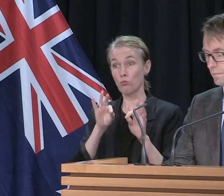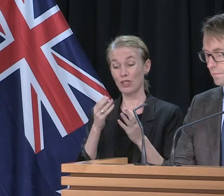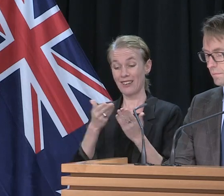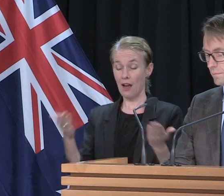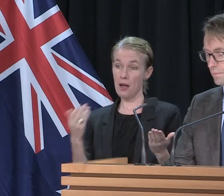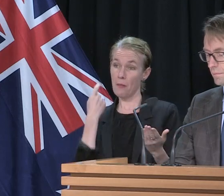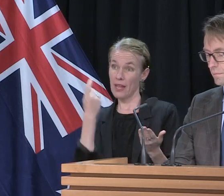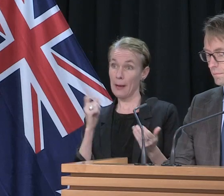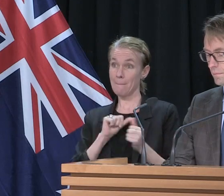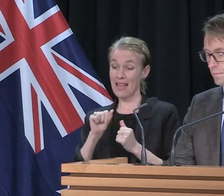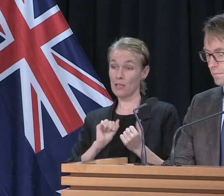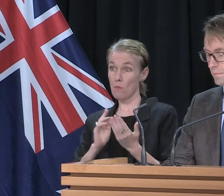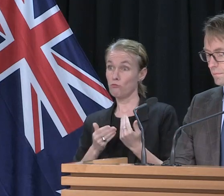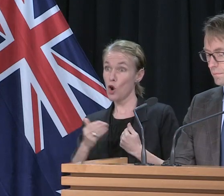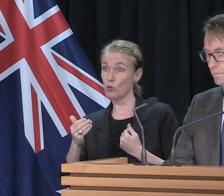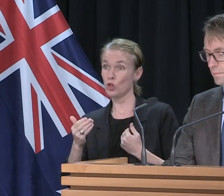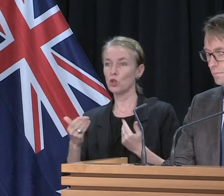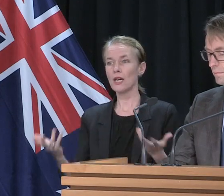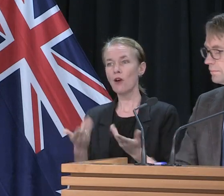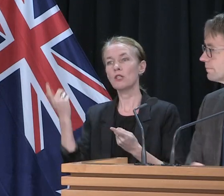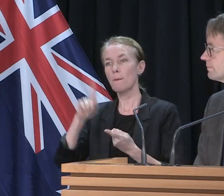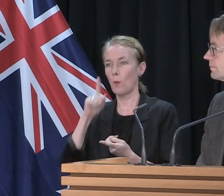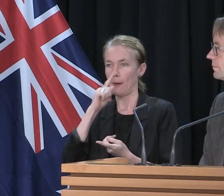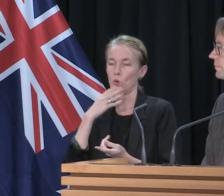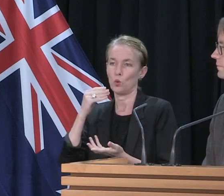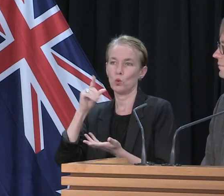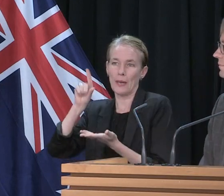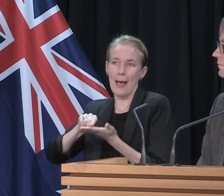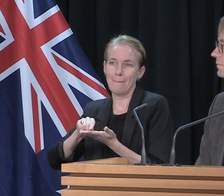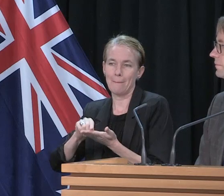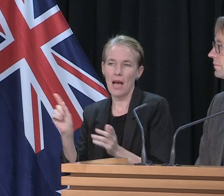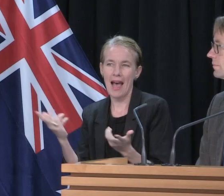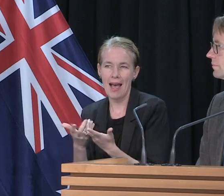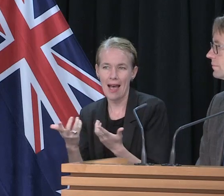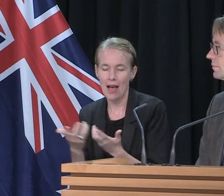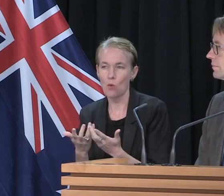range of different options. I haven't had that advice yet,